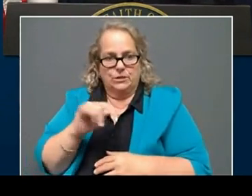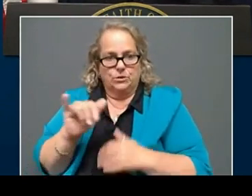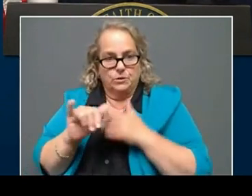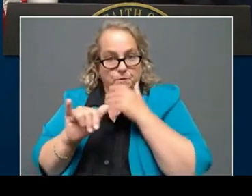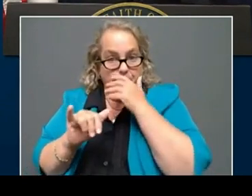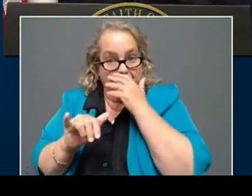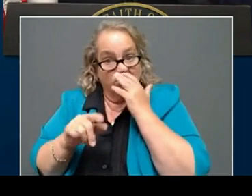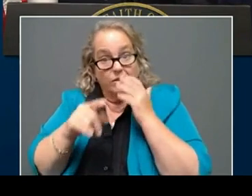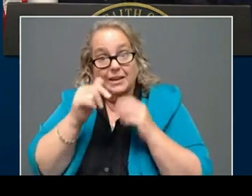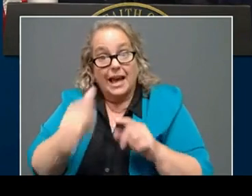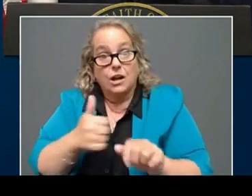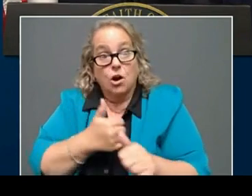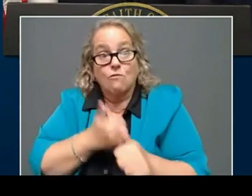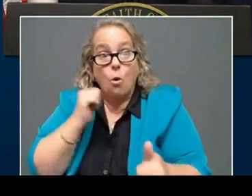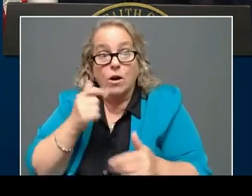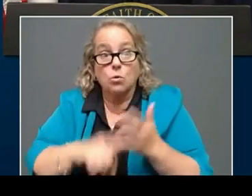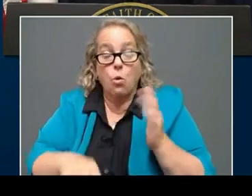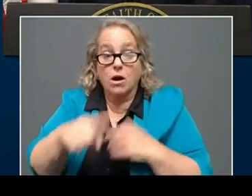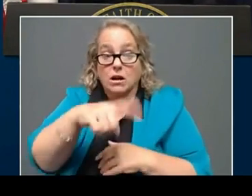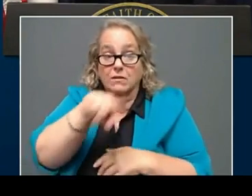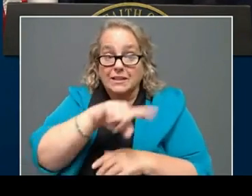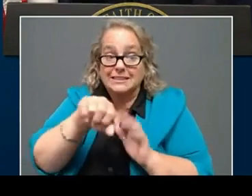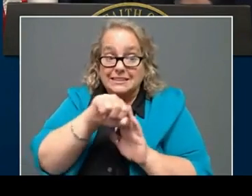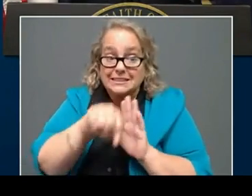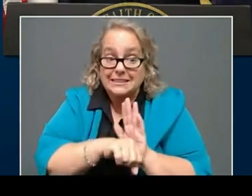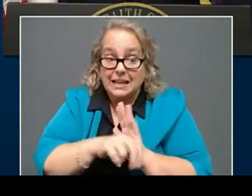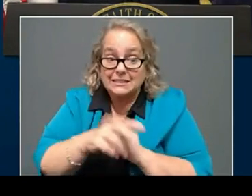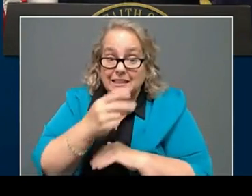lot of these states or areas have seen again by getting vaccinated and we